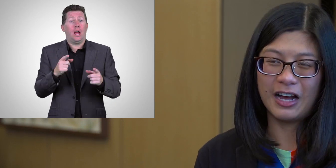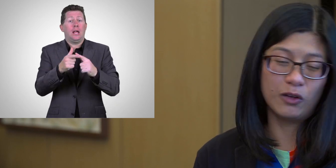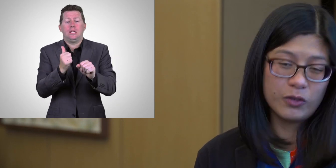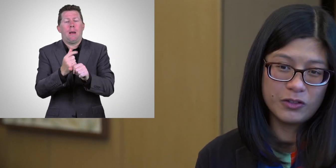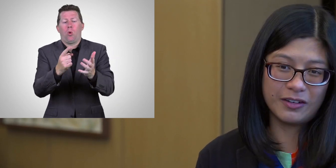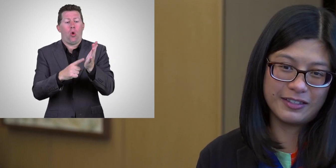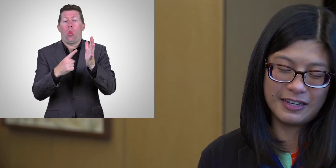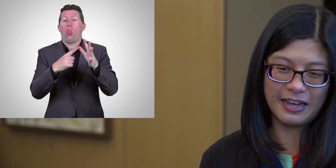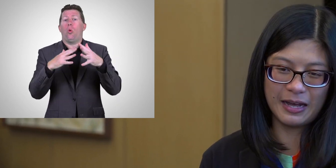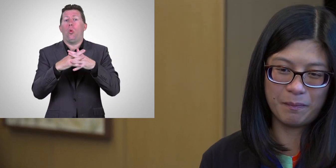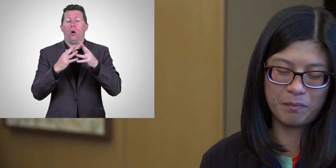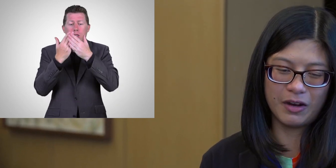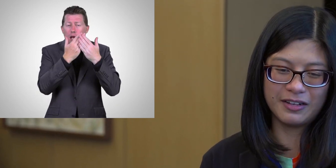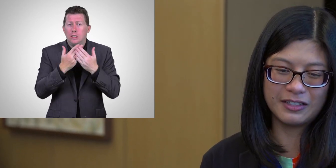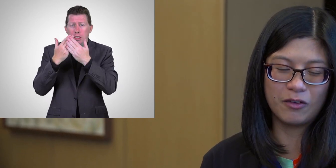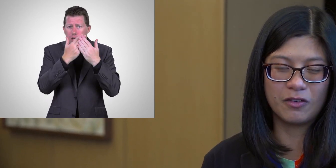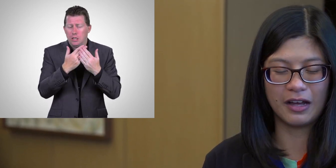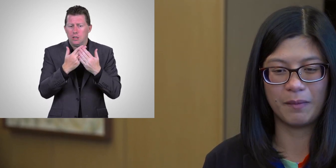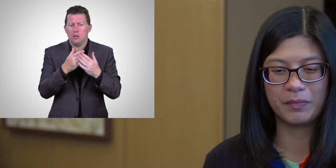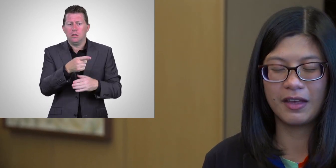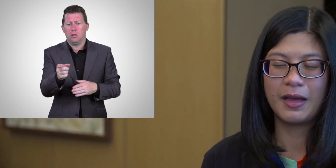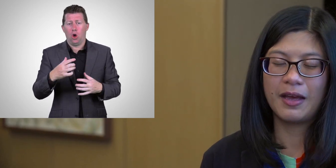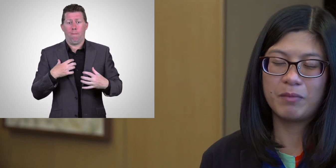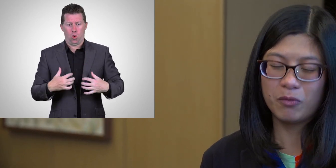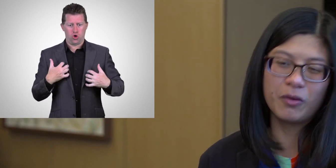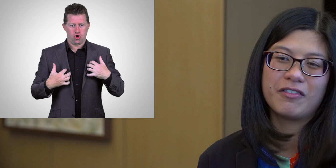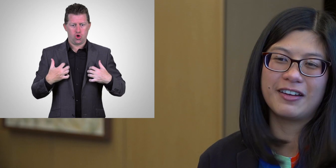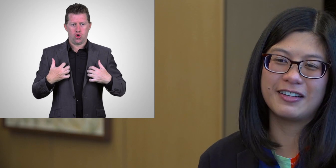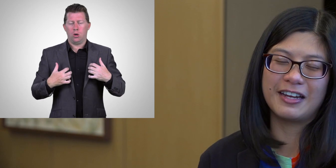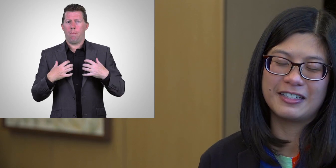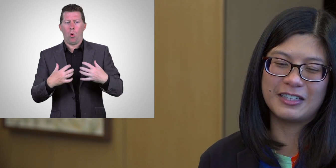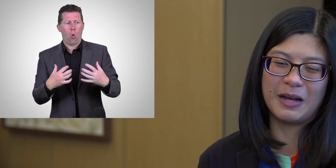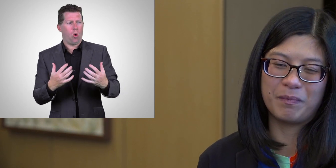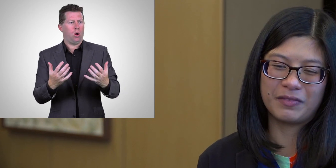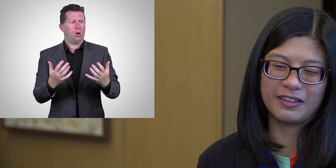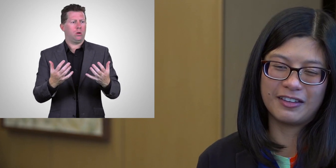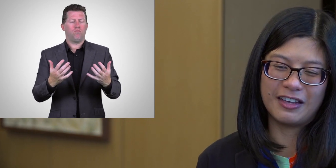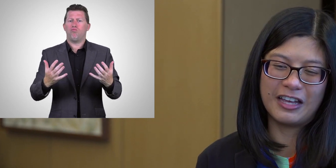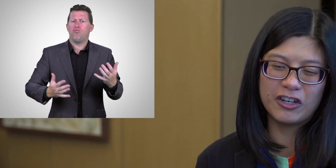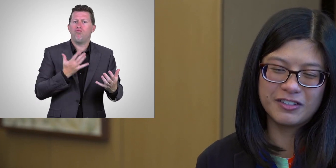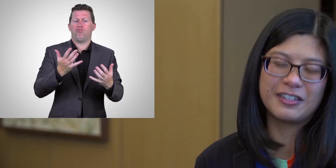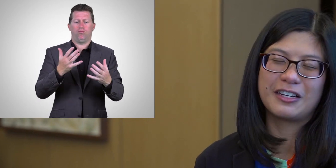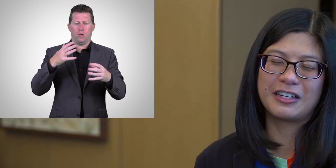a law student might be more motivated and interested in